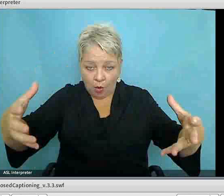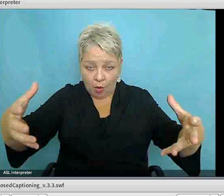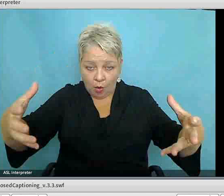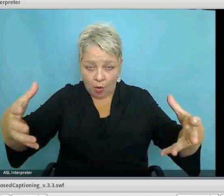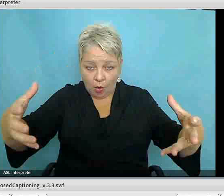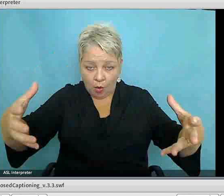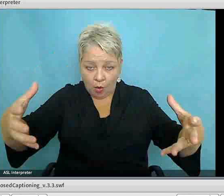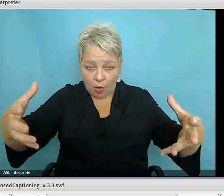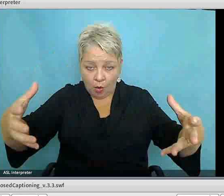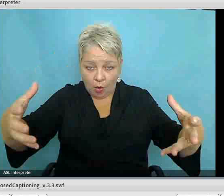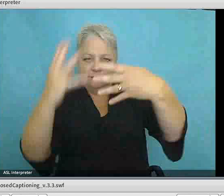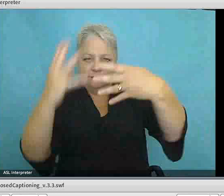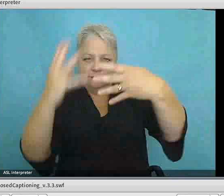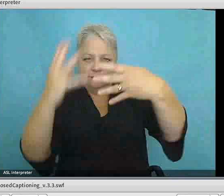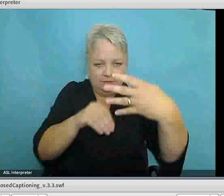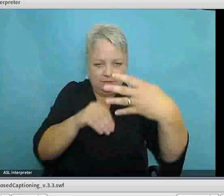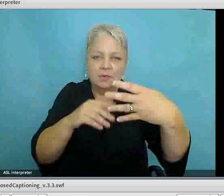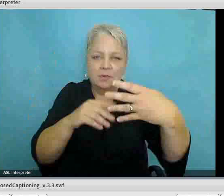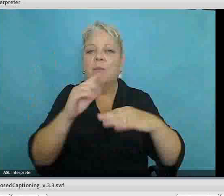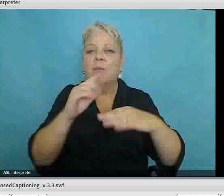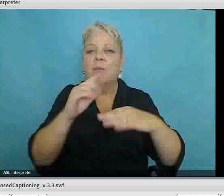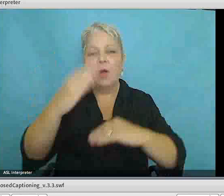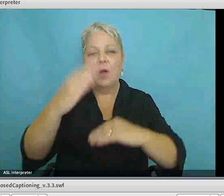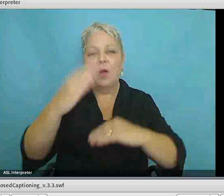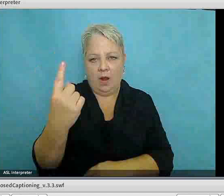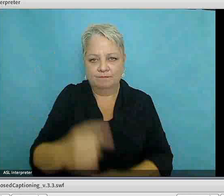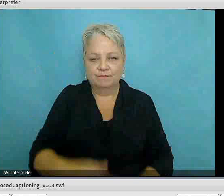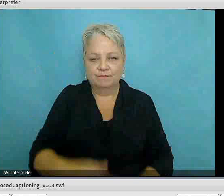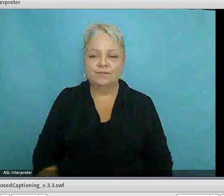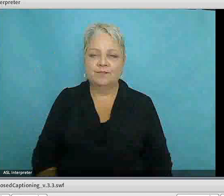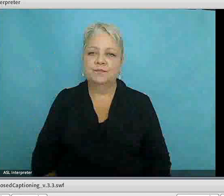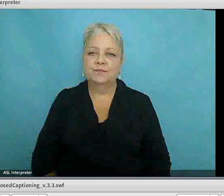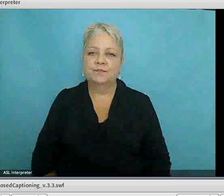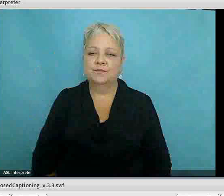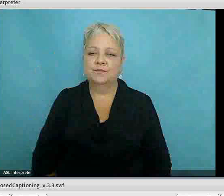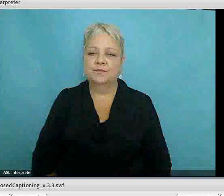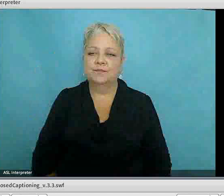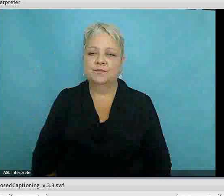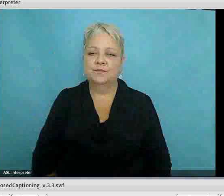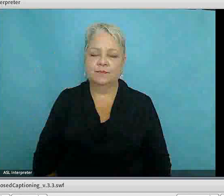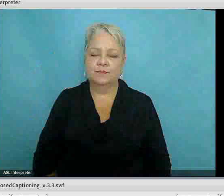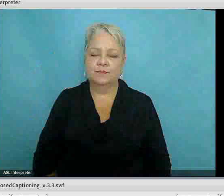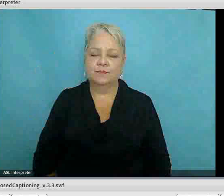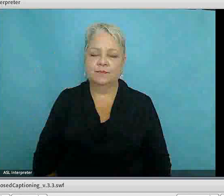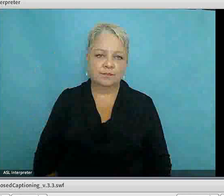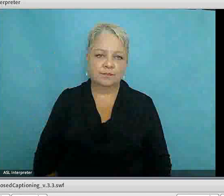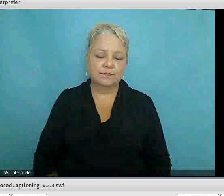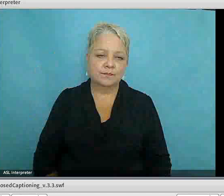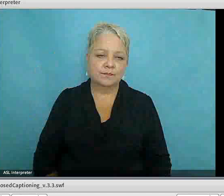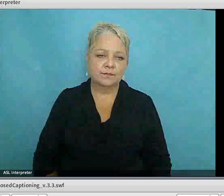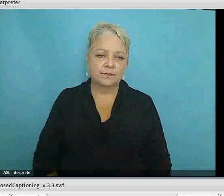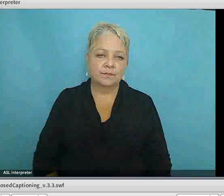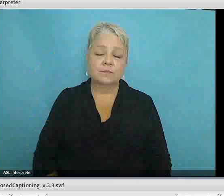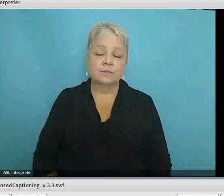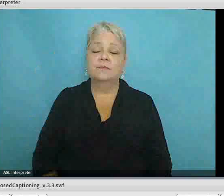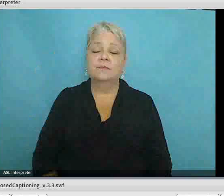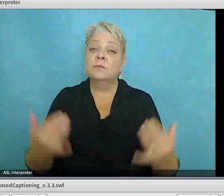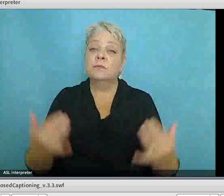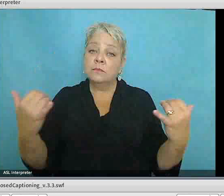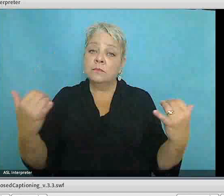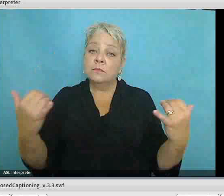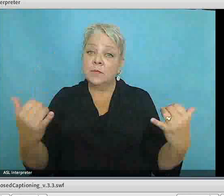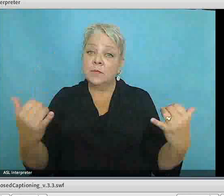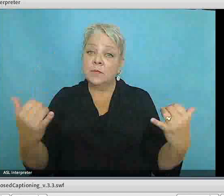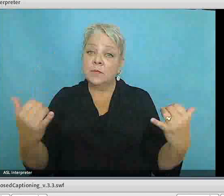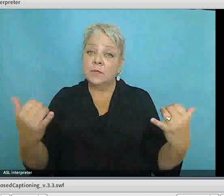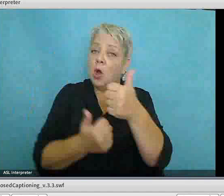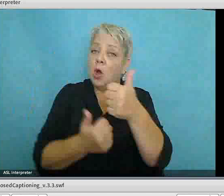I will talk about how care will be delivered in One Care.